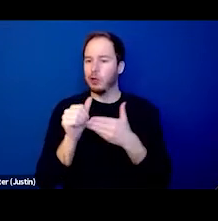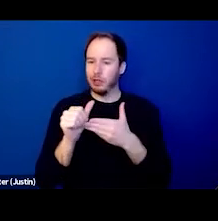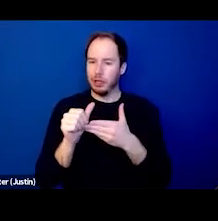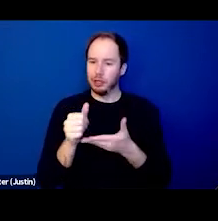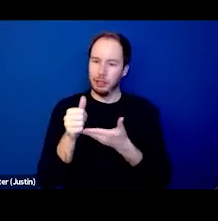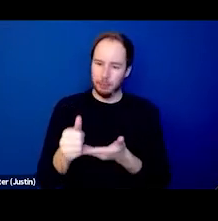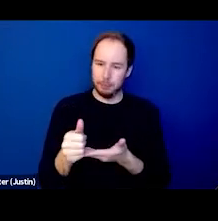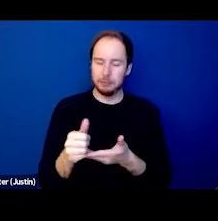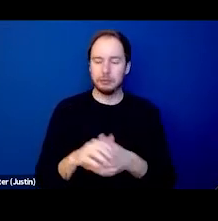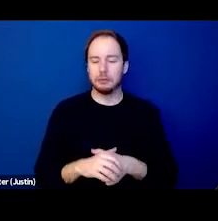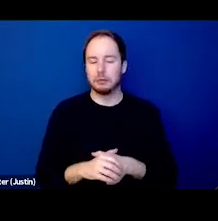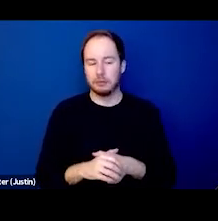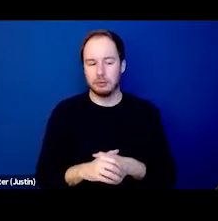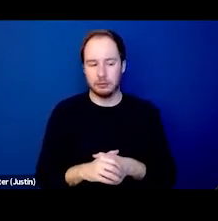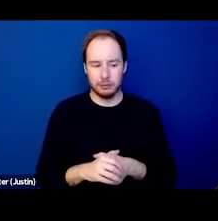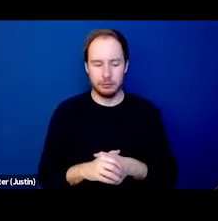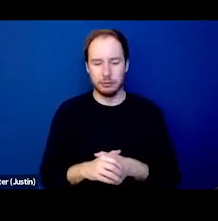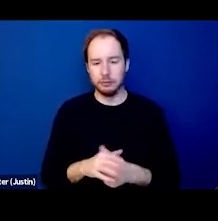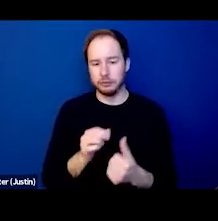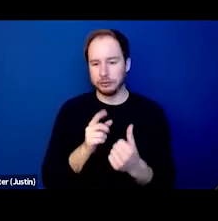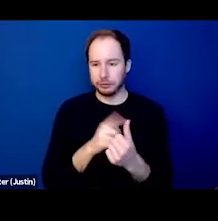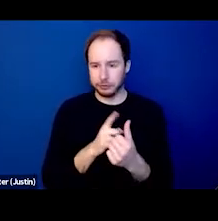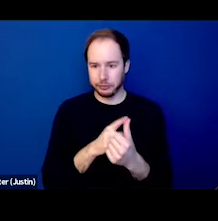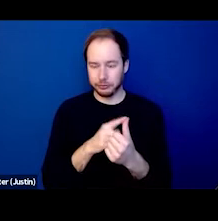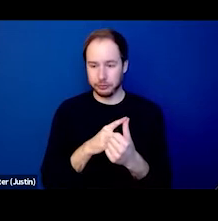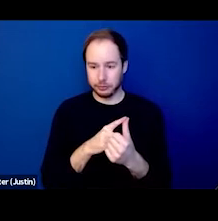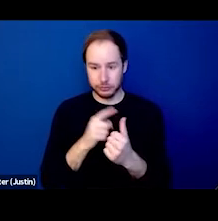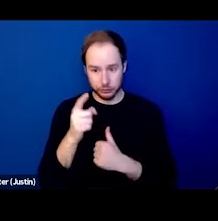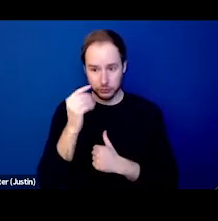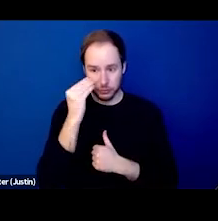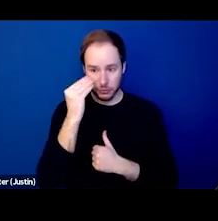So first be aware that there are cultural linguistics